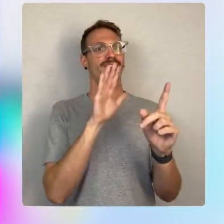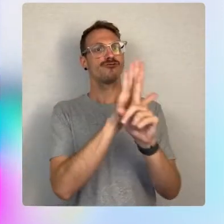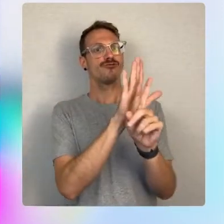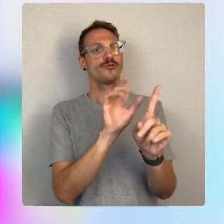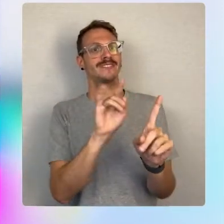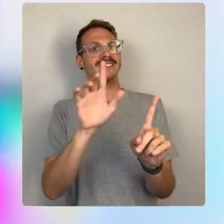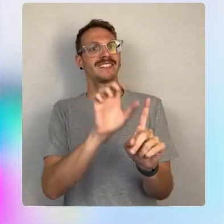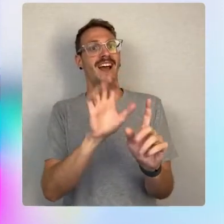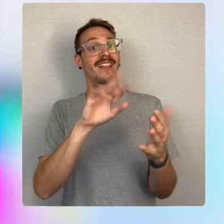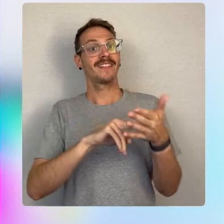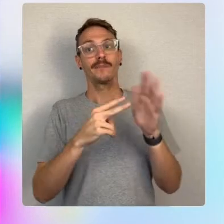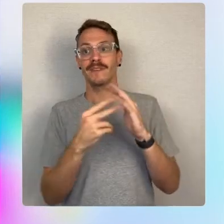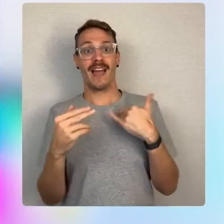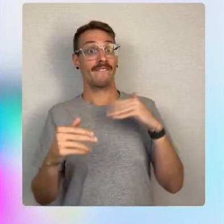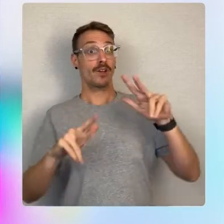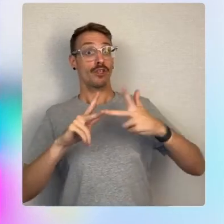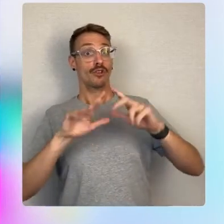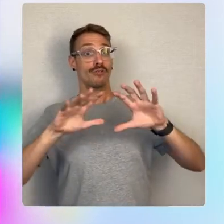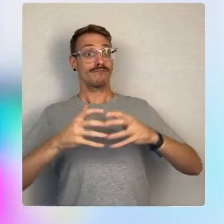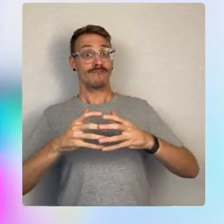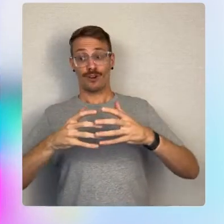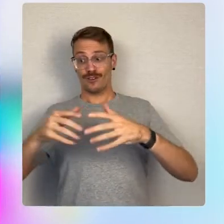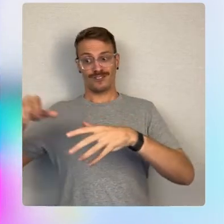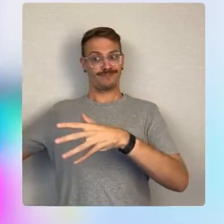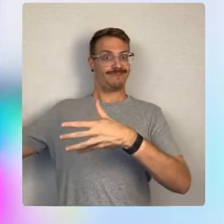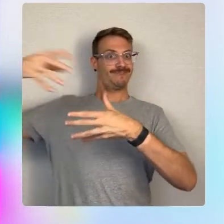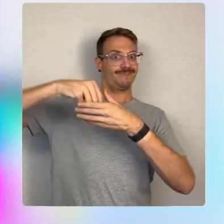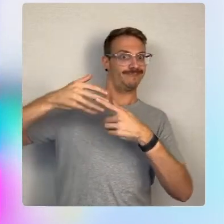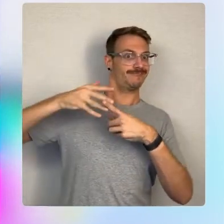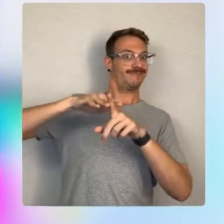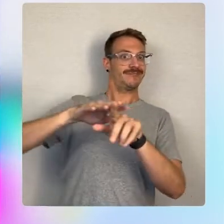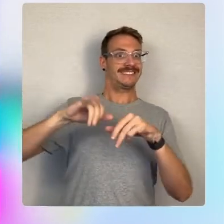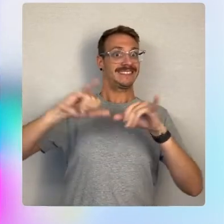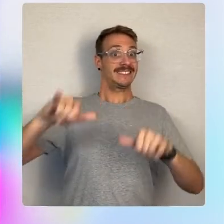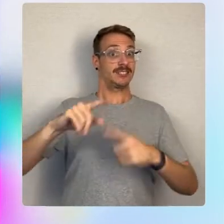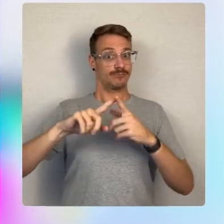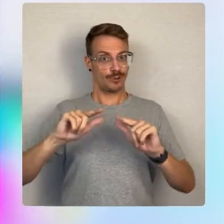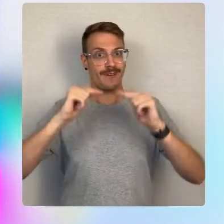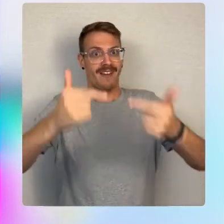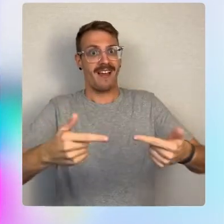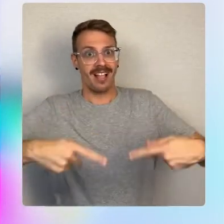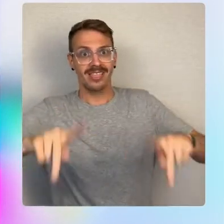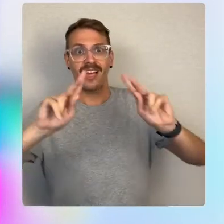So having a third-party system that we could integrate that allows people to customize their look